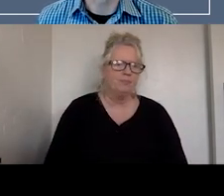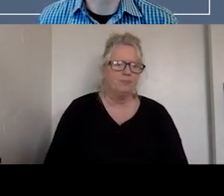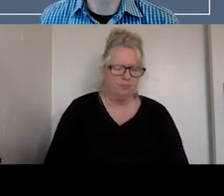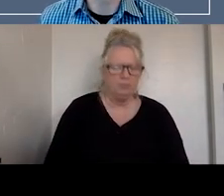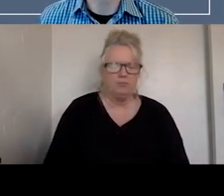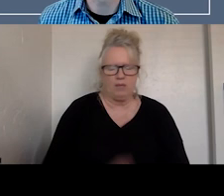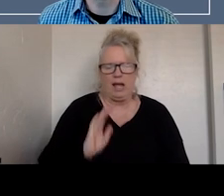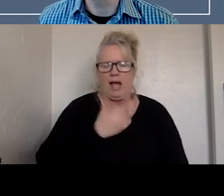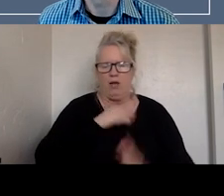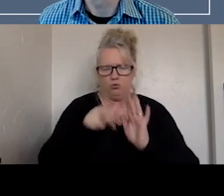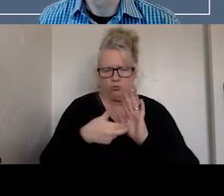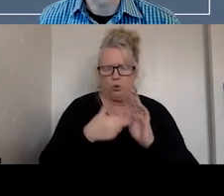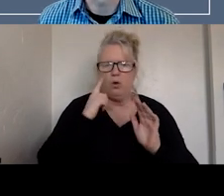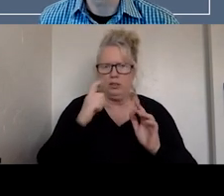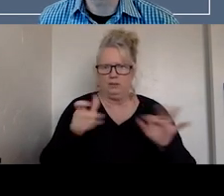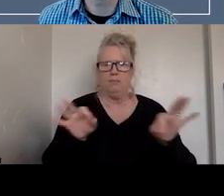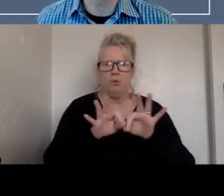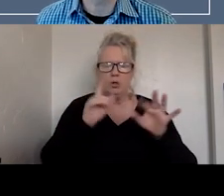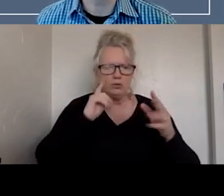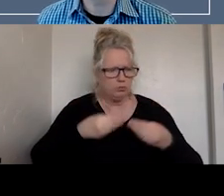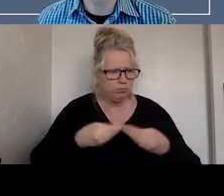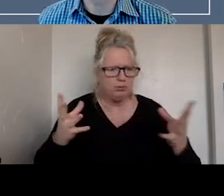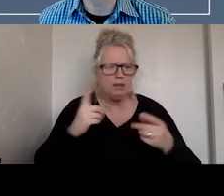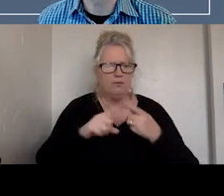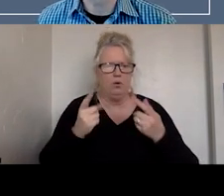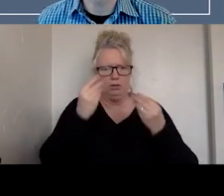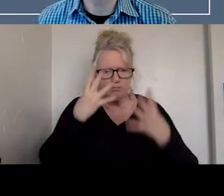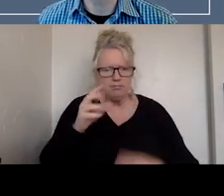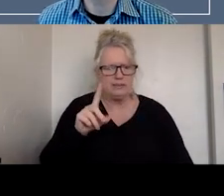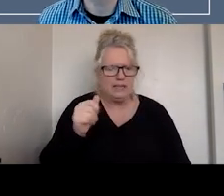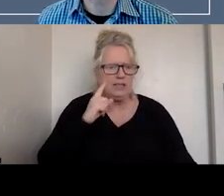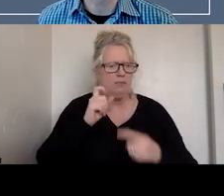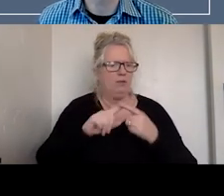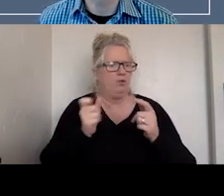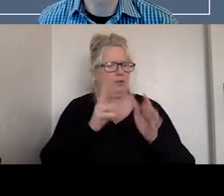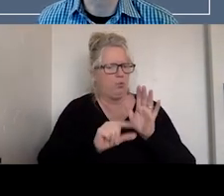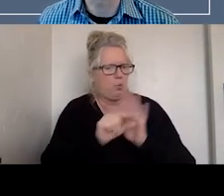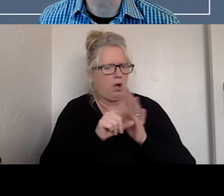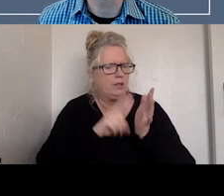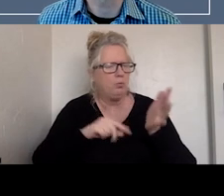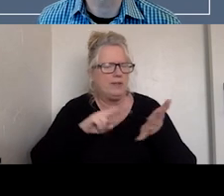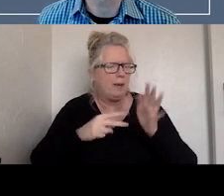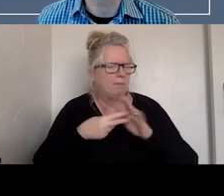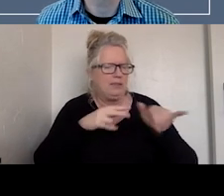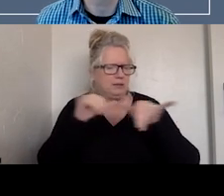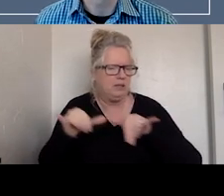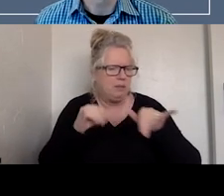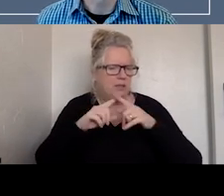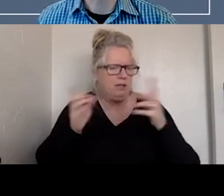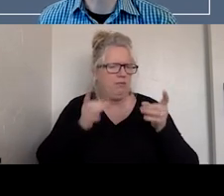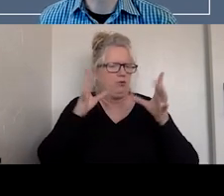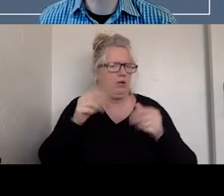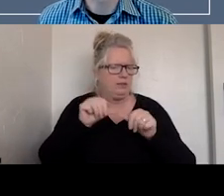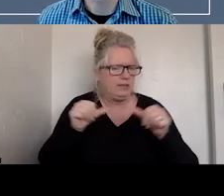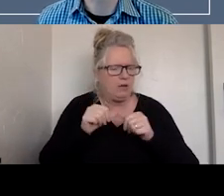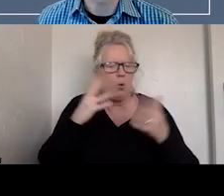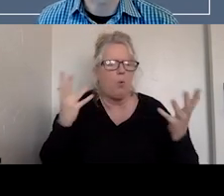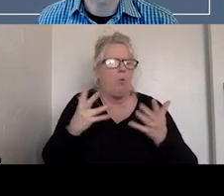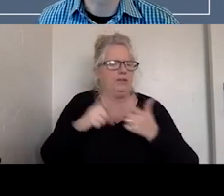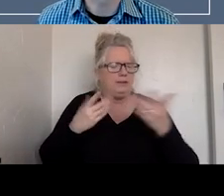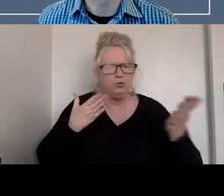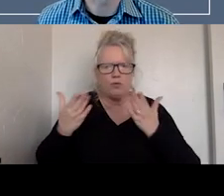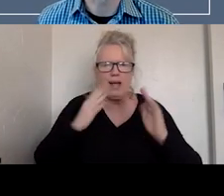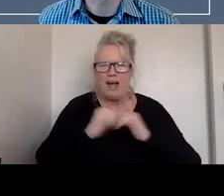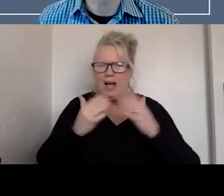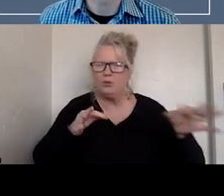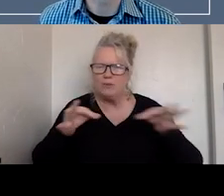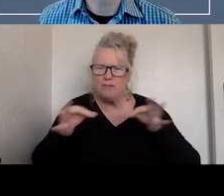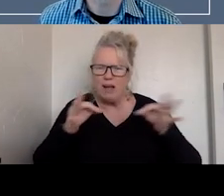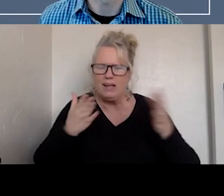IN DISSEMINATING DATA. WHAT ARE SERVICES? WE HAVE A SIGNIFICANT ROLE